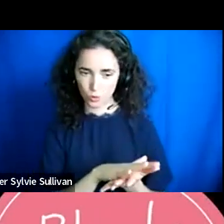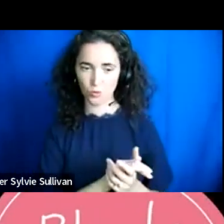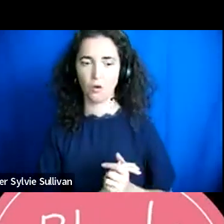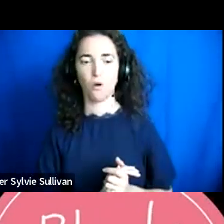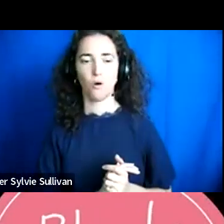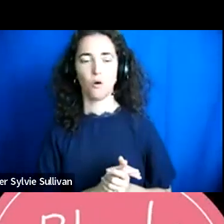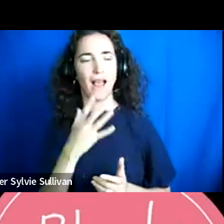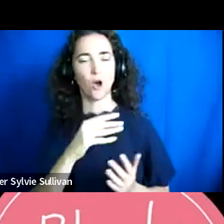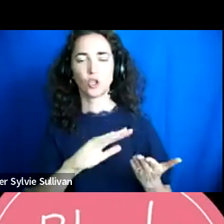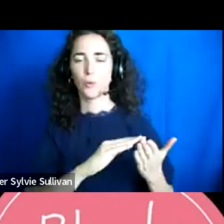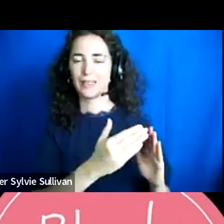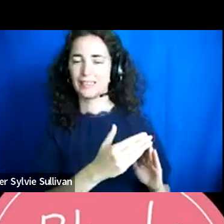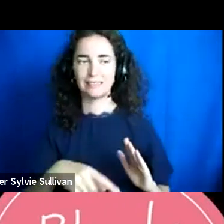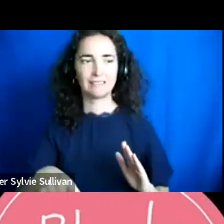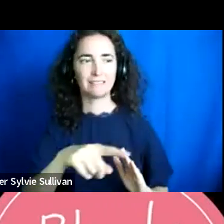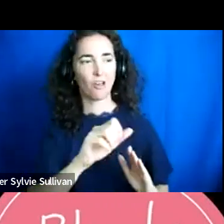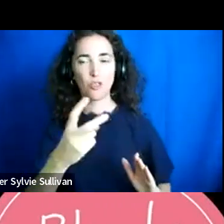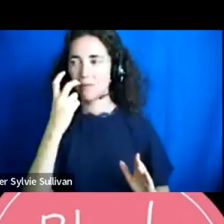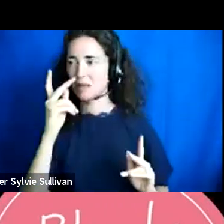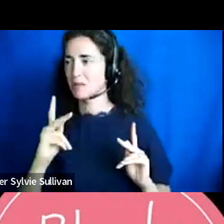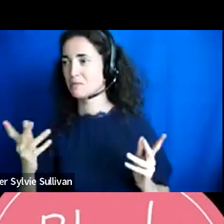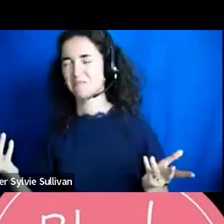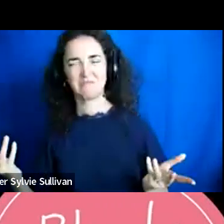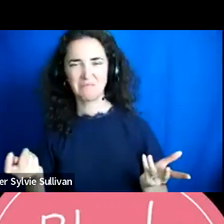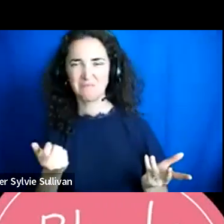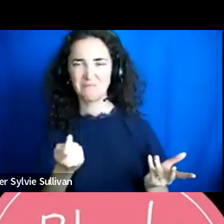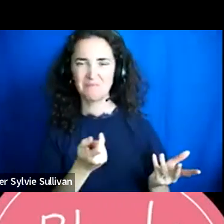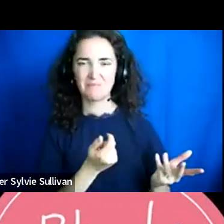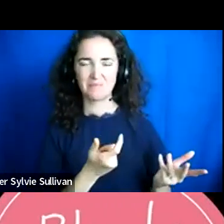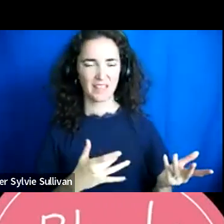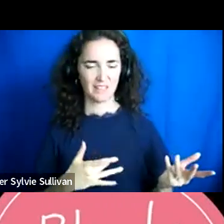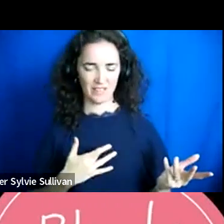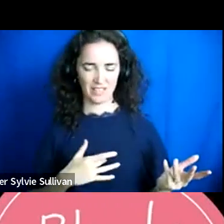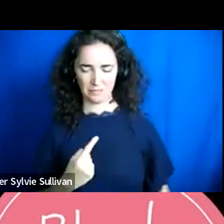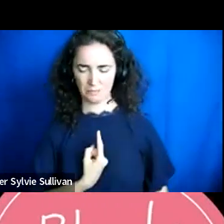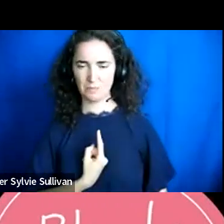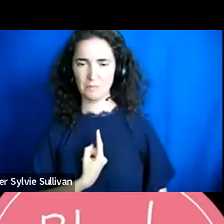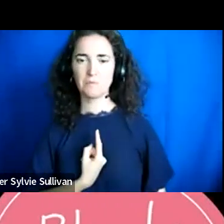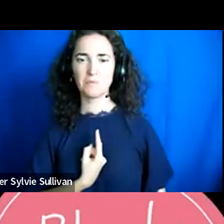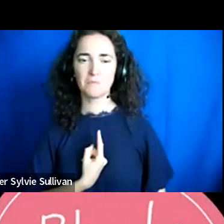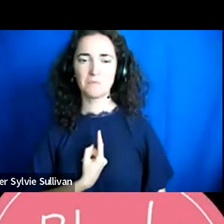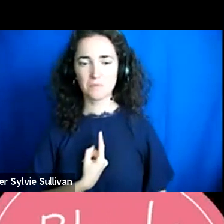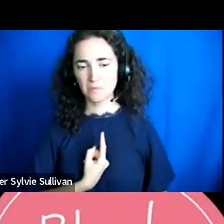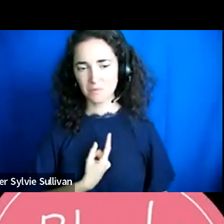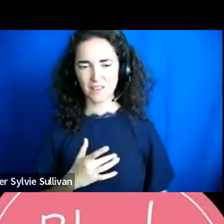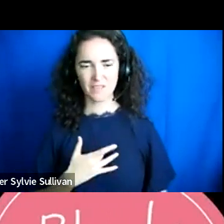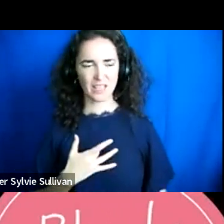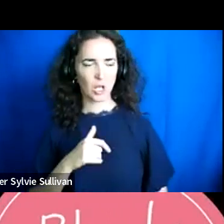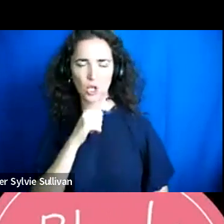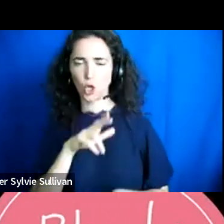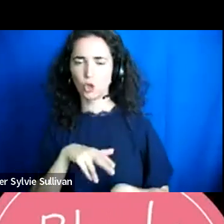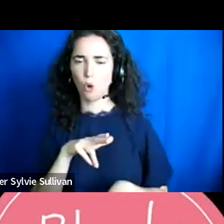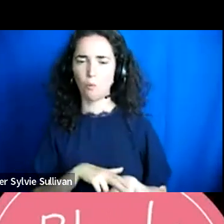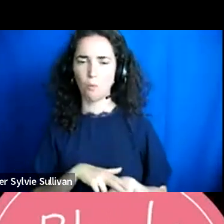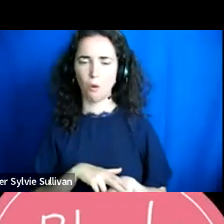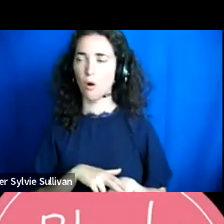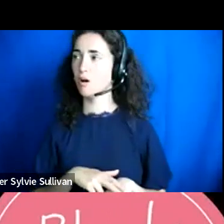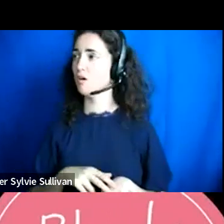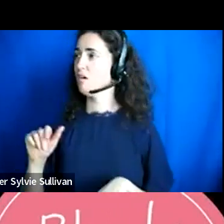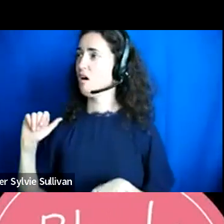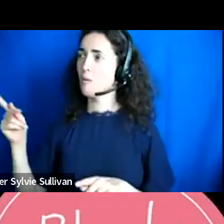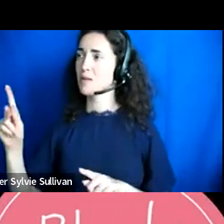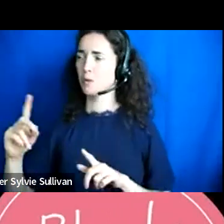You don't See? too many other blind. people you don't like you feel like You're the only one you feel like It's unnatural, because everyone else around you is different.